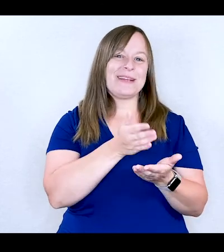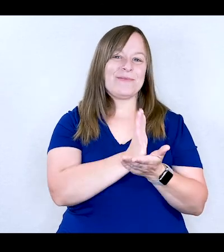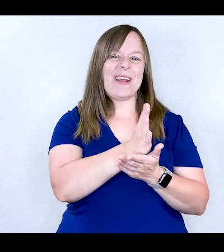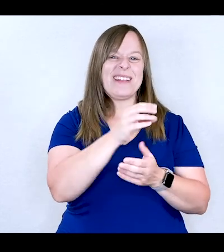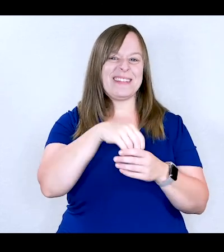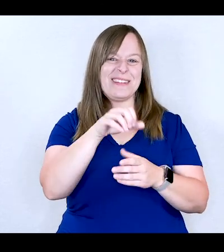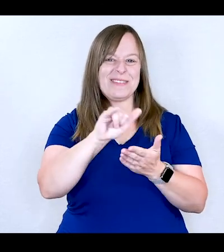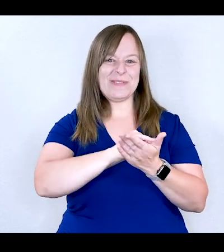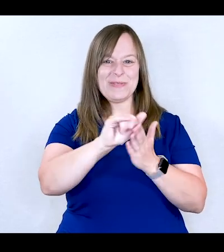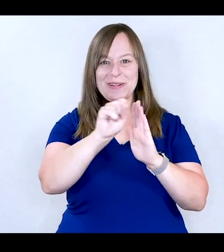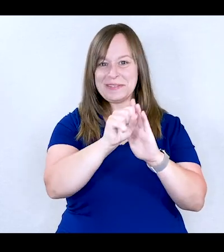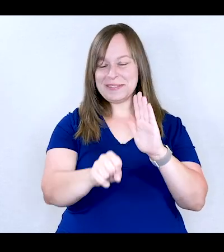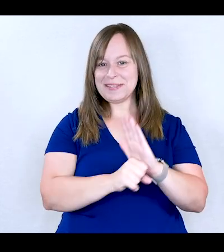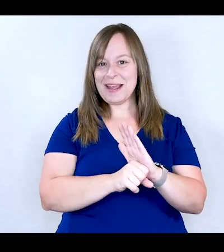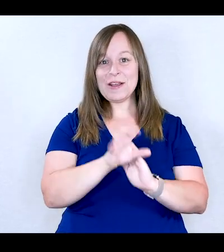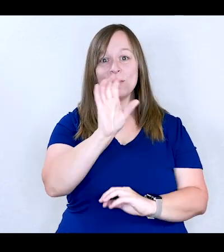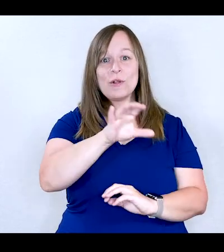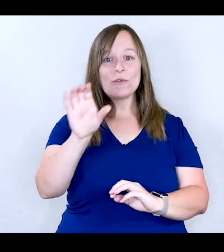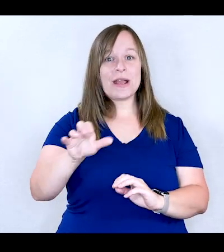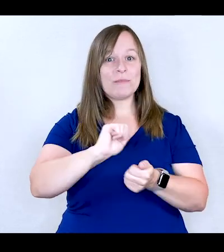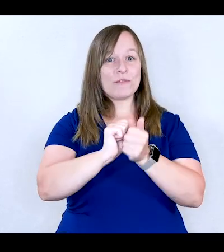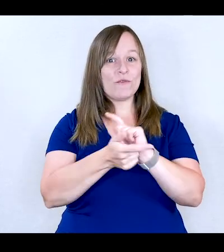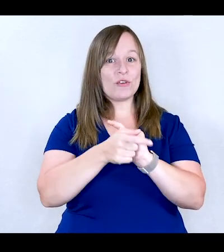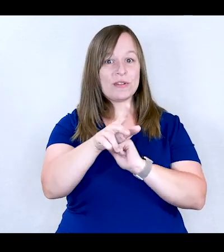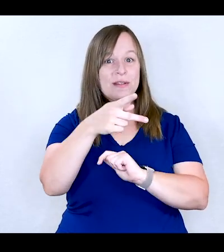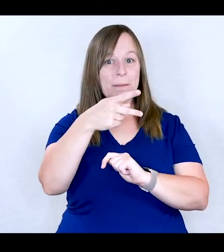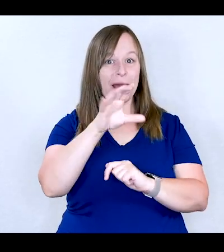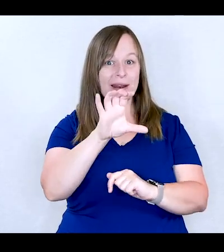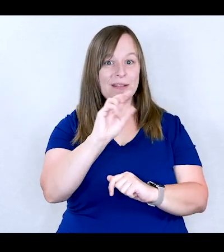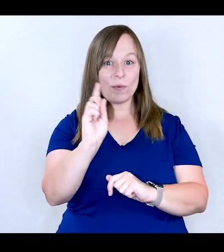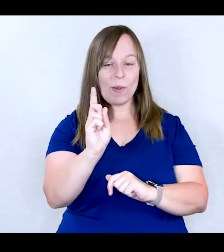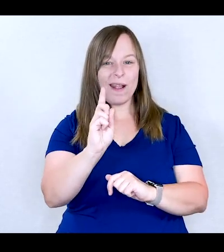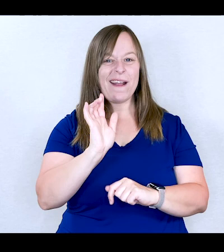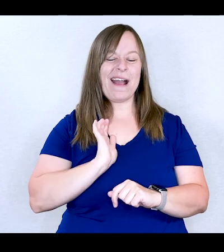the state of New York. The closed caption version of this podcast is available on